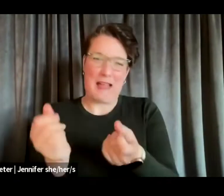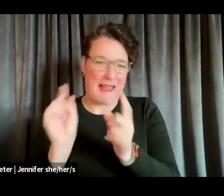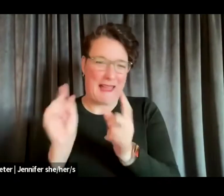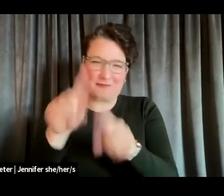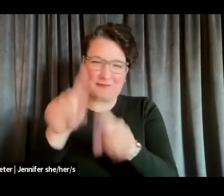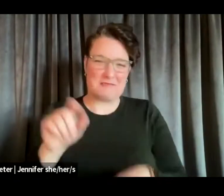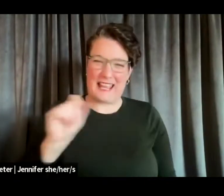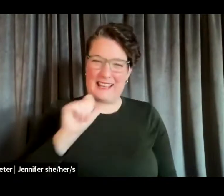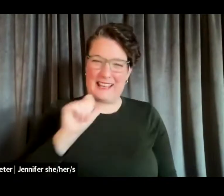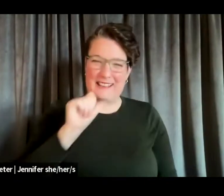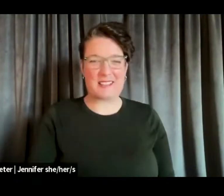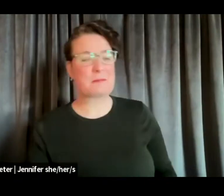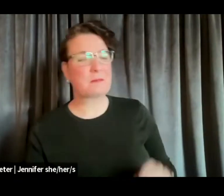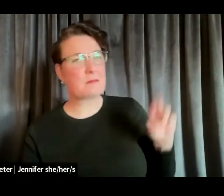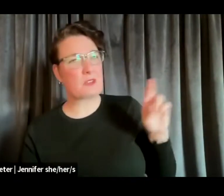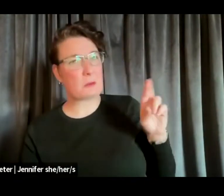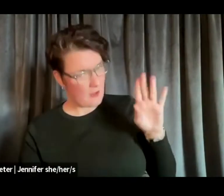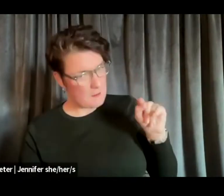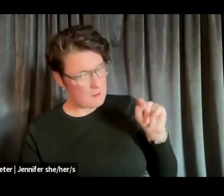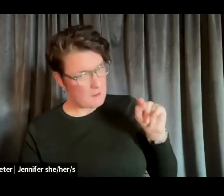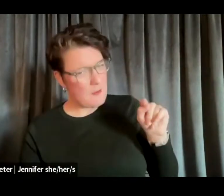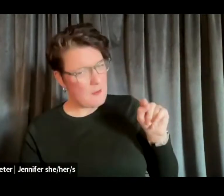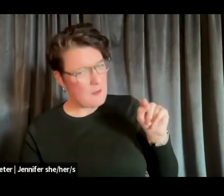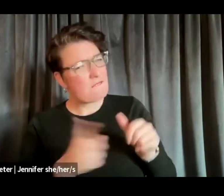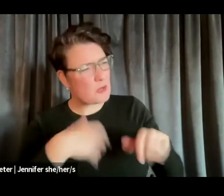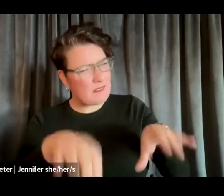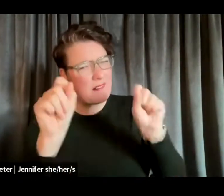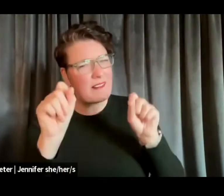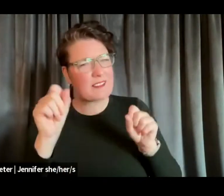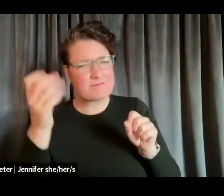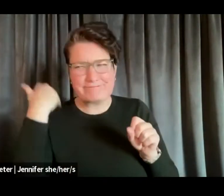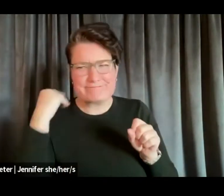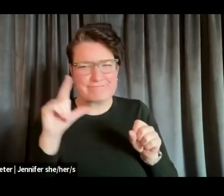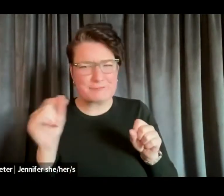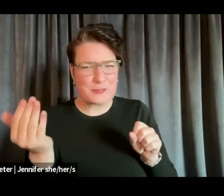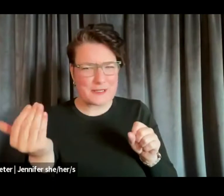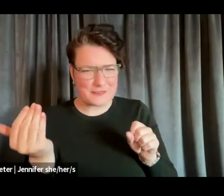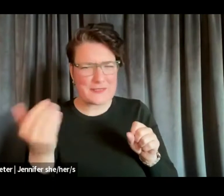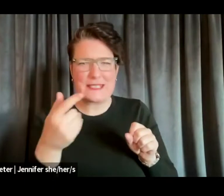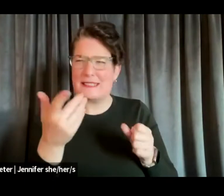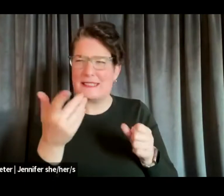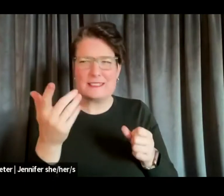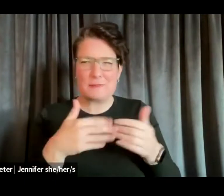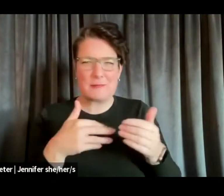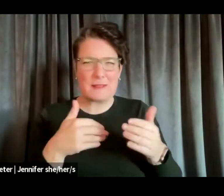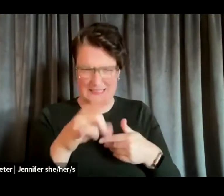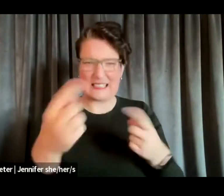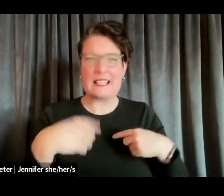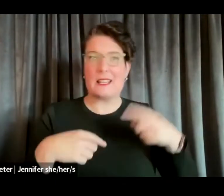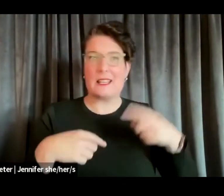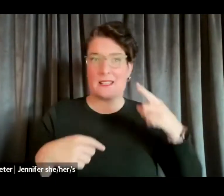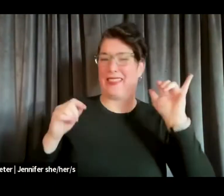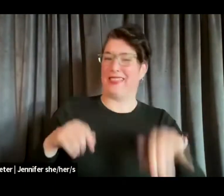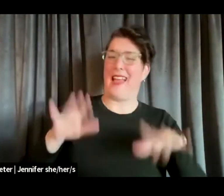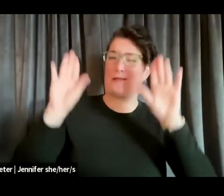Rebekah oh, but you made it to the first one we did in like 2015 or whenever Nomy: or that was glorious. That was so fun.